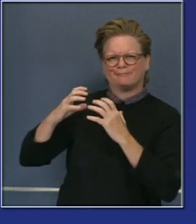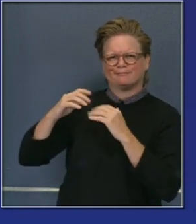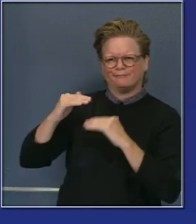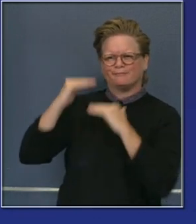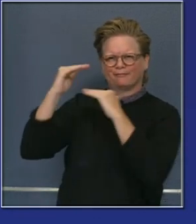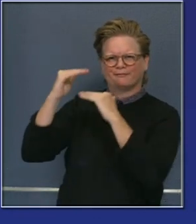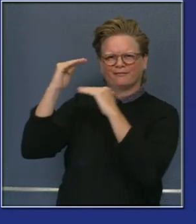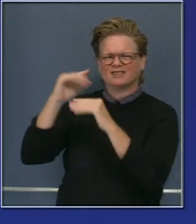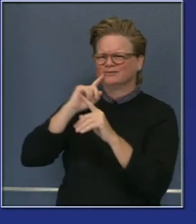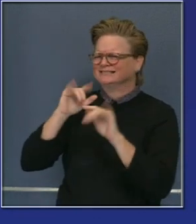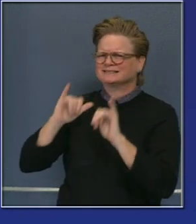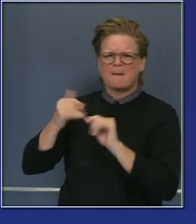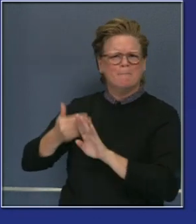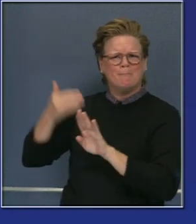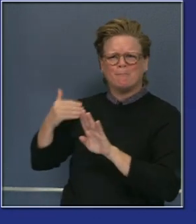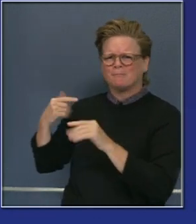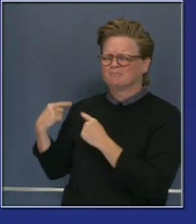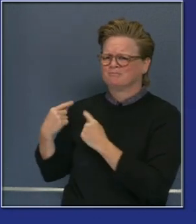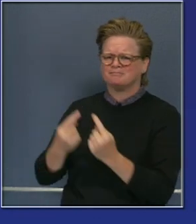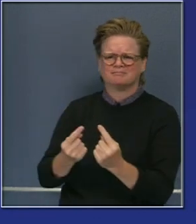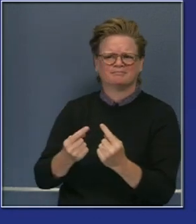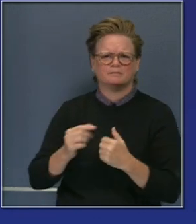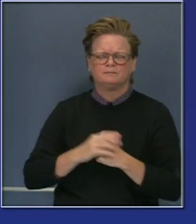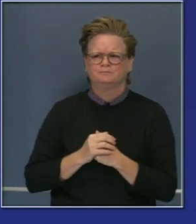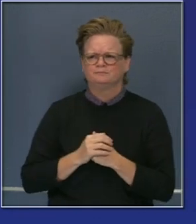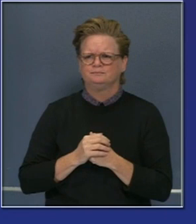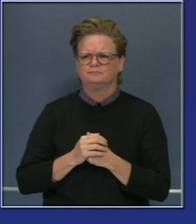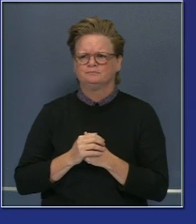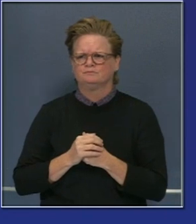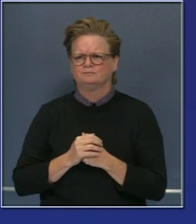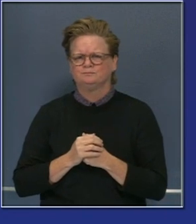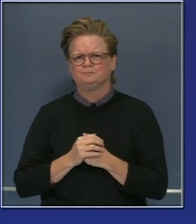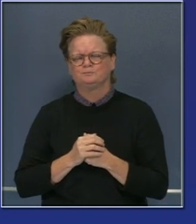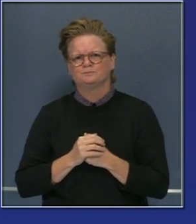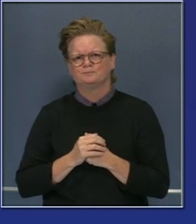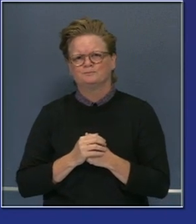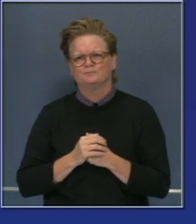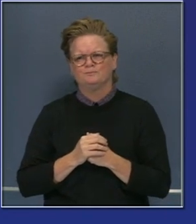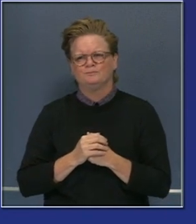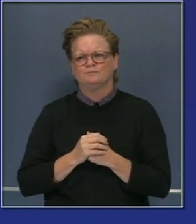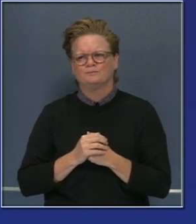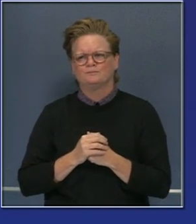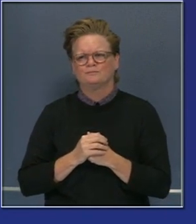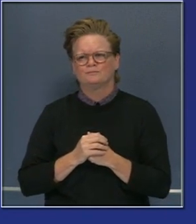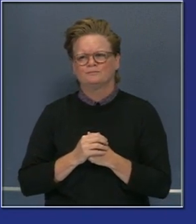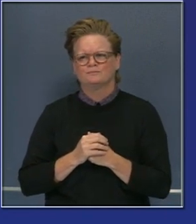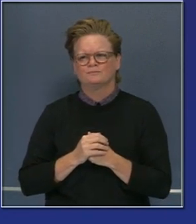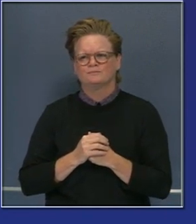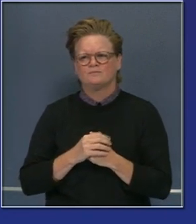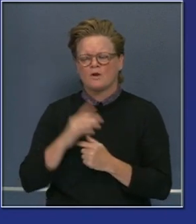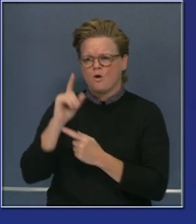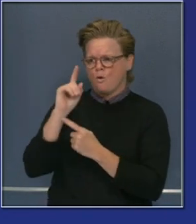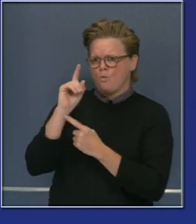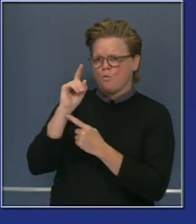DAILY CASE RATES IT WORKS OUT TO BE ROUGHLY THE OLD CASE RATE